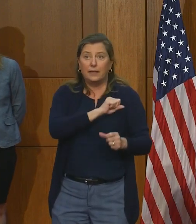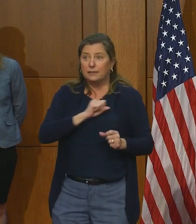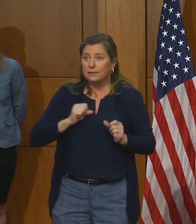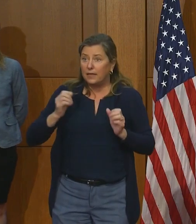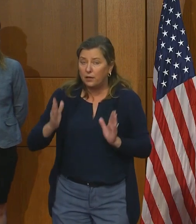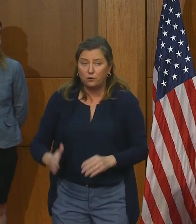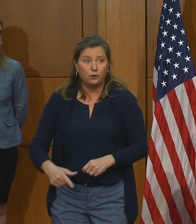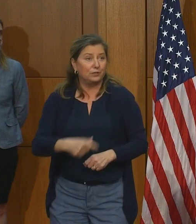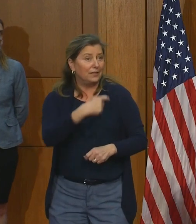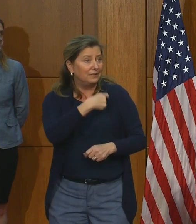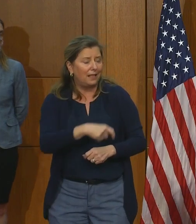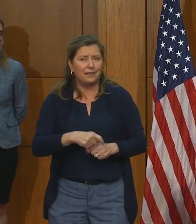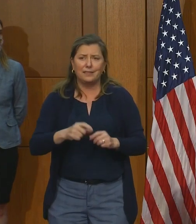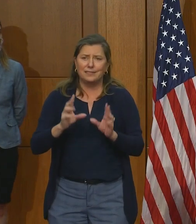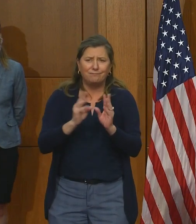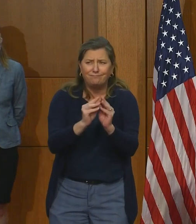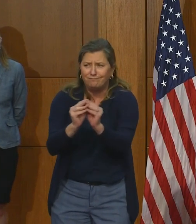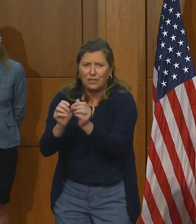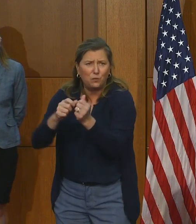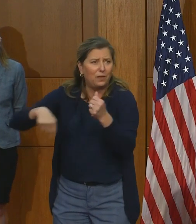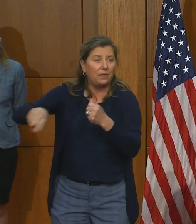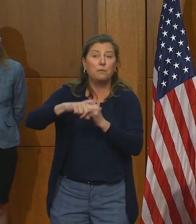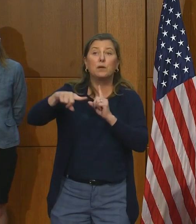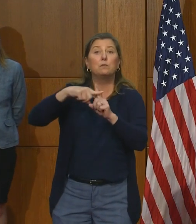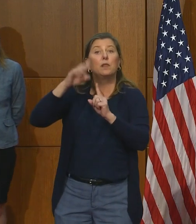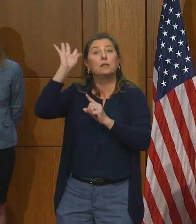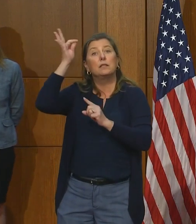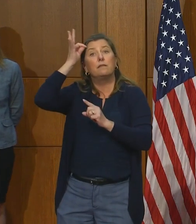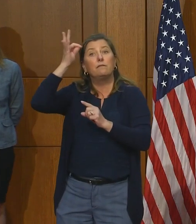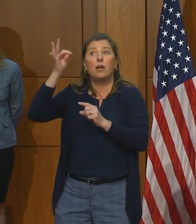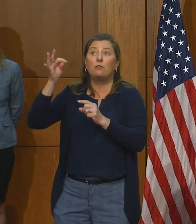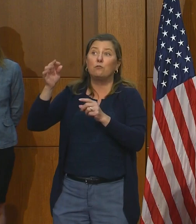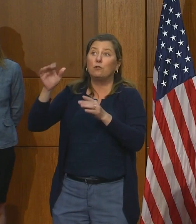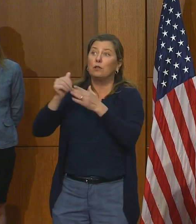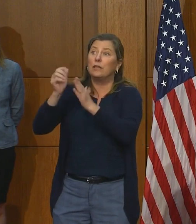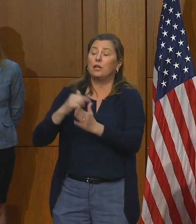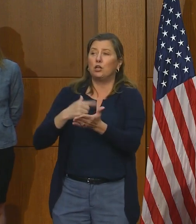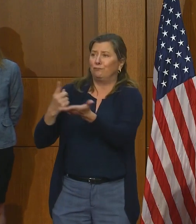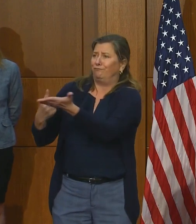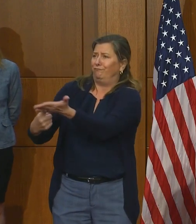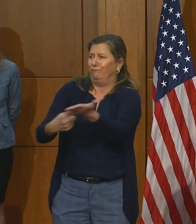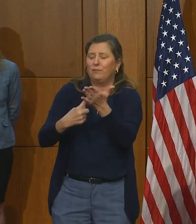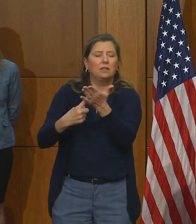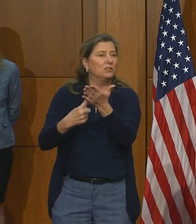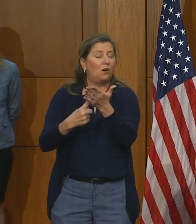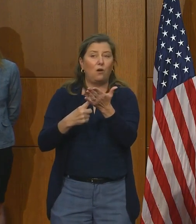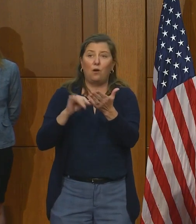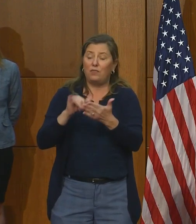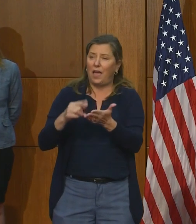MAYORS AND OUR- OURS STATE SENATORS AND DELEGATES IS AS